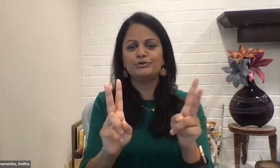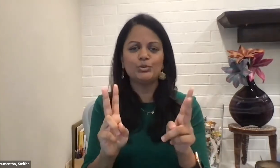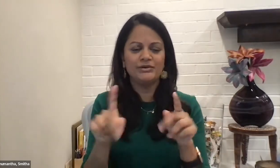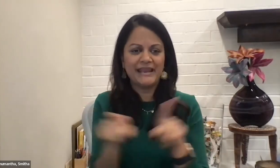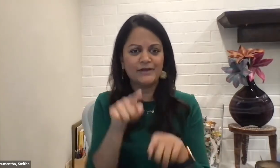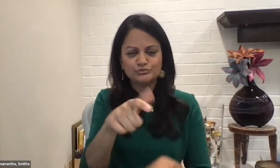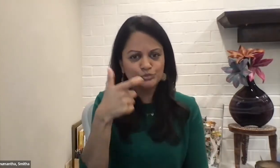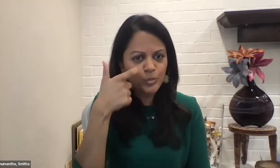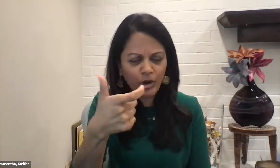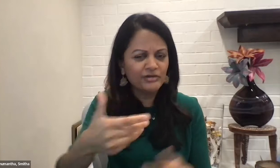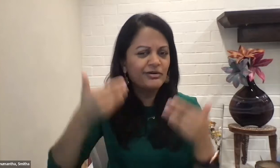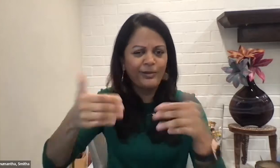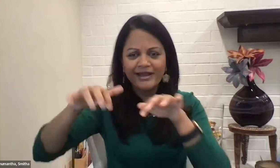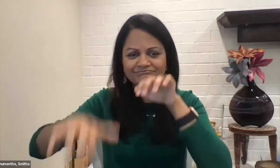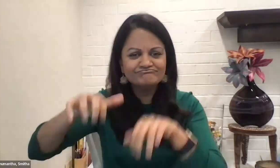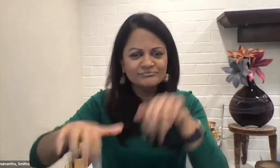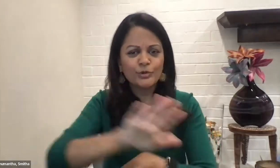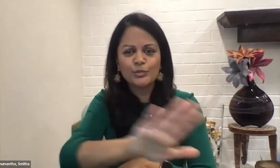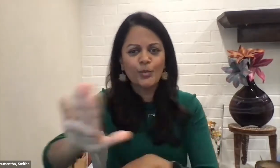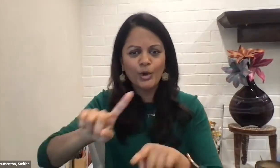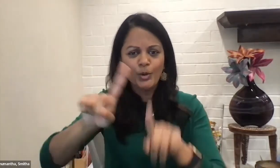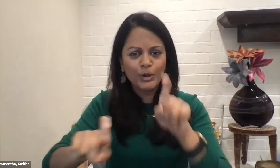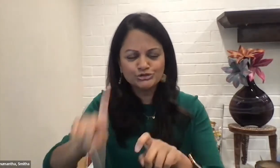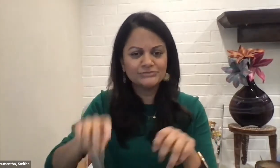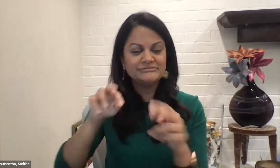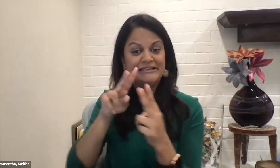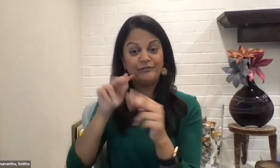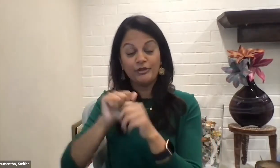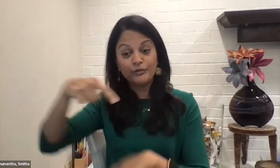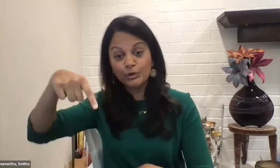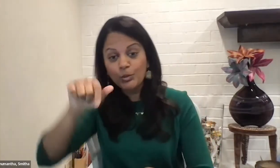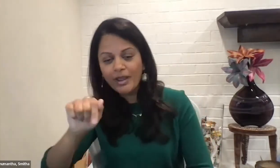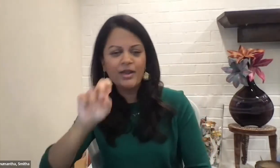so take that opportunity as you watch the film and type your questions